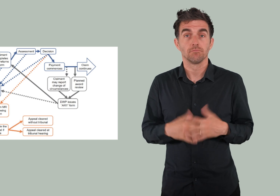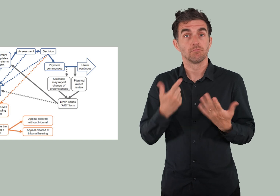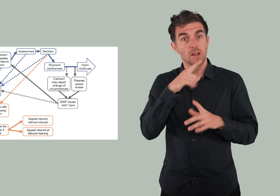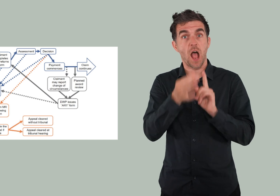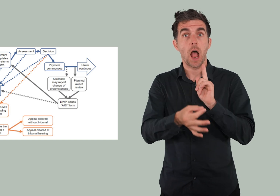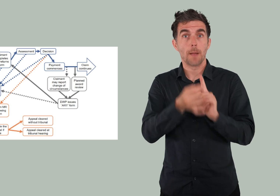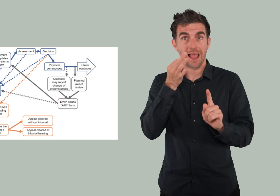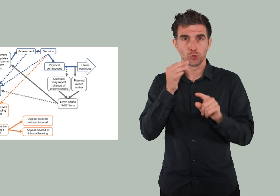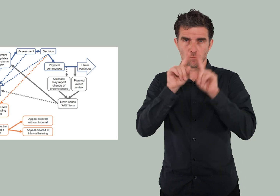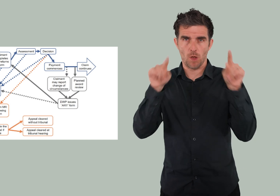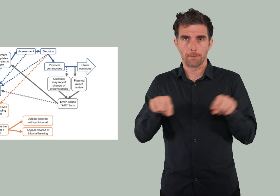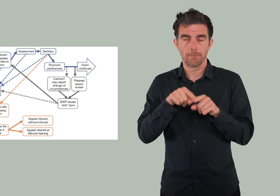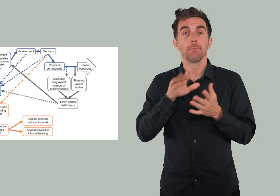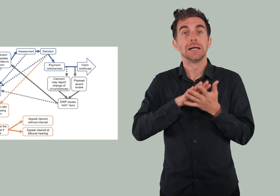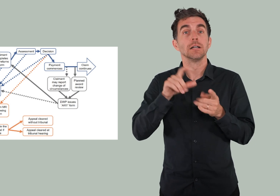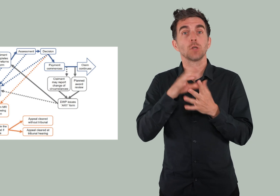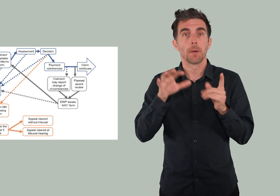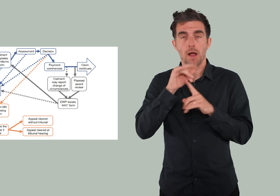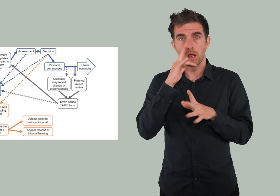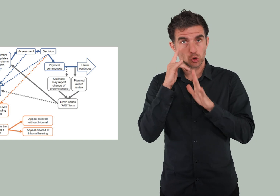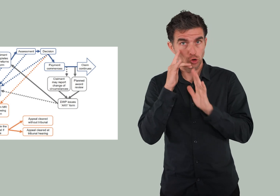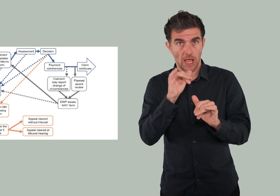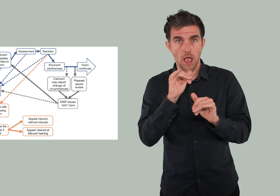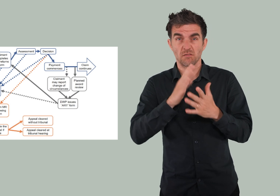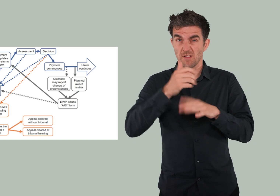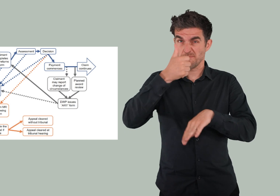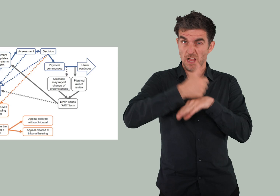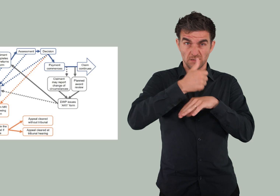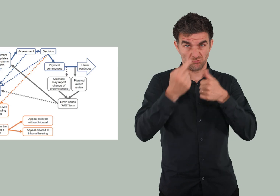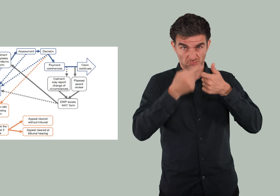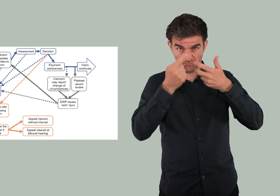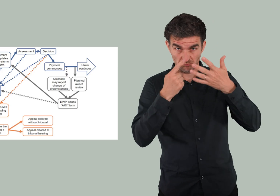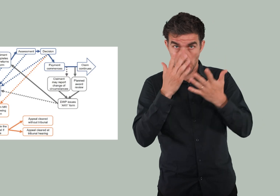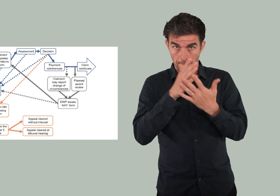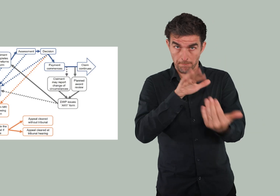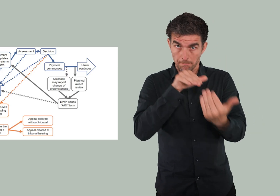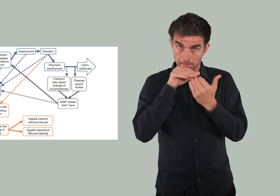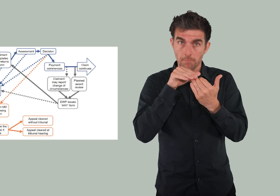The application form enables DWP to check whether basic qualifying conditions are met.